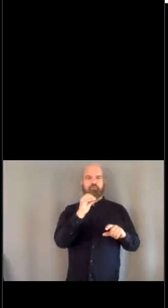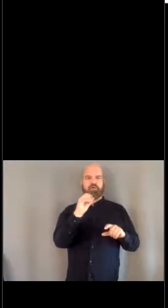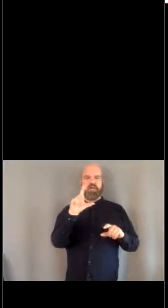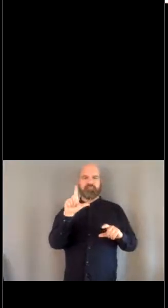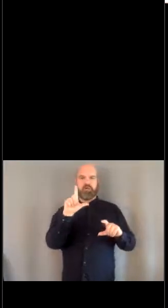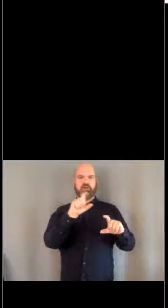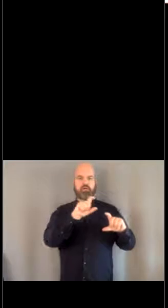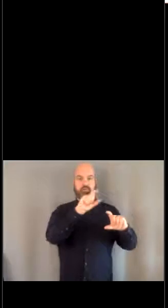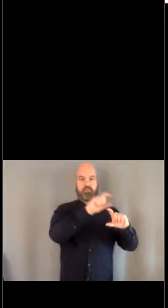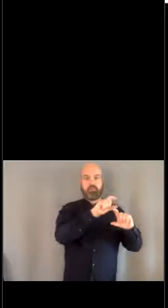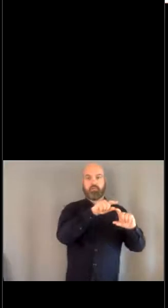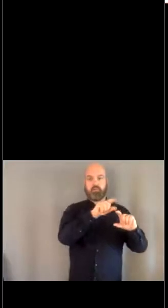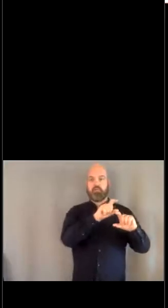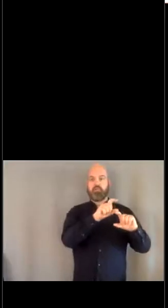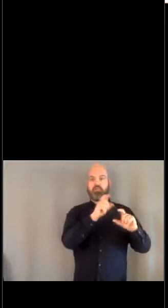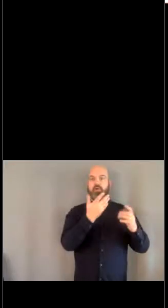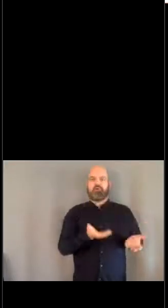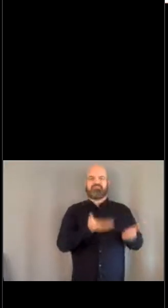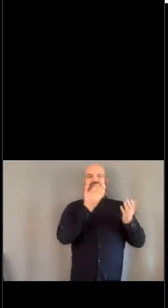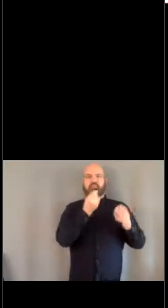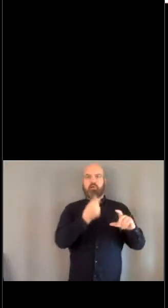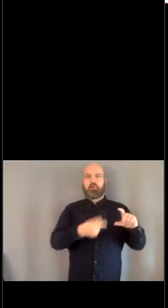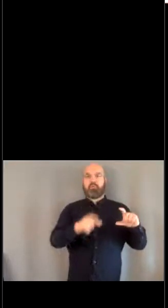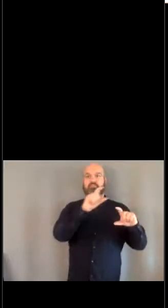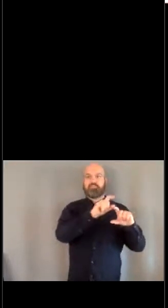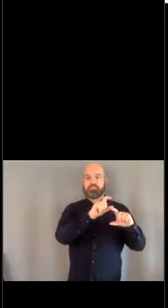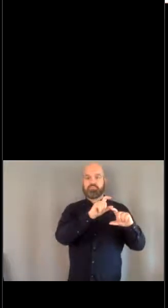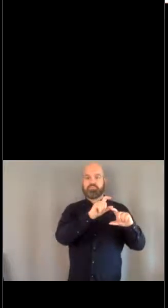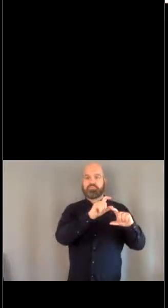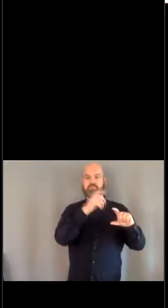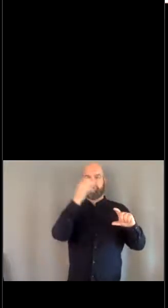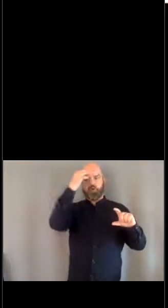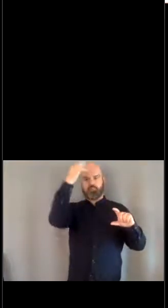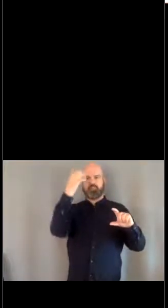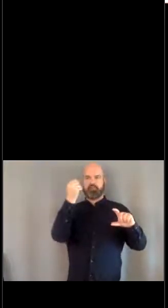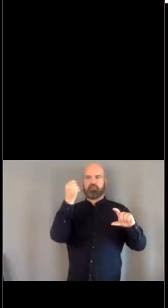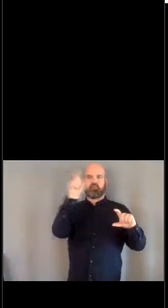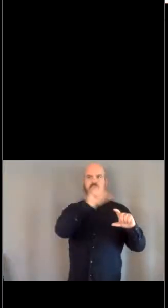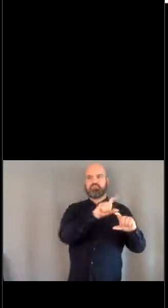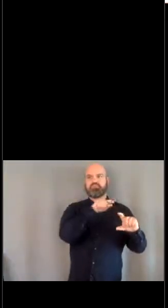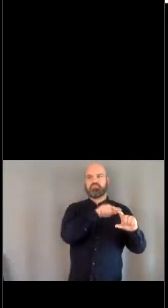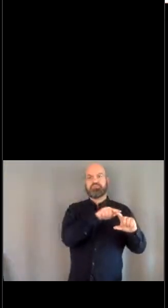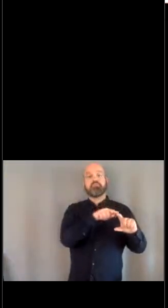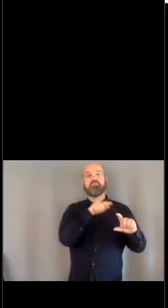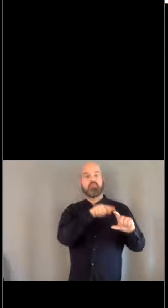somebody, who is actually above the means test at the top of that bar is actually living